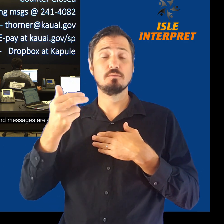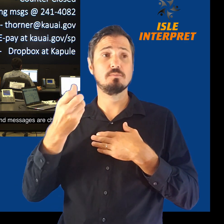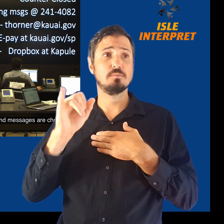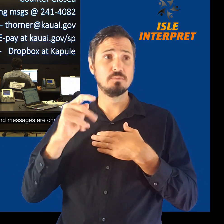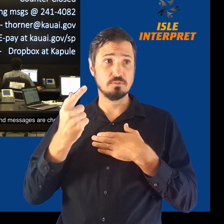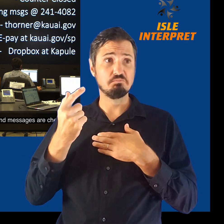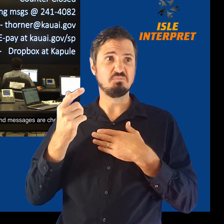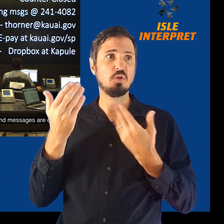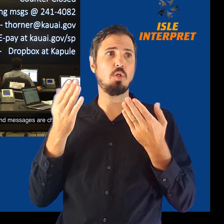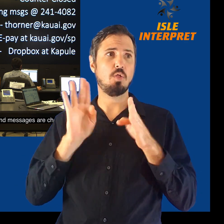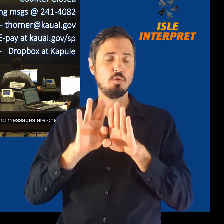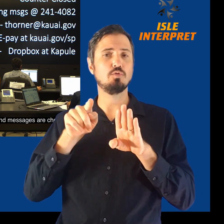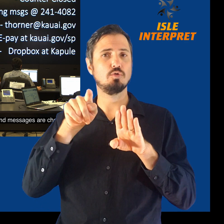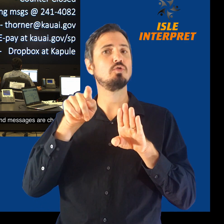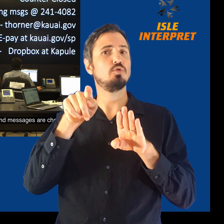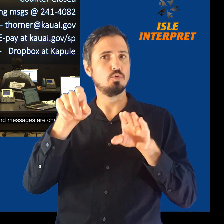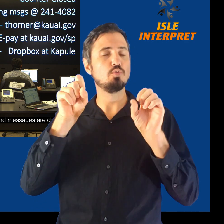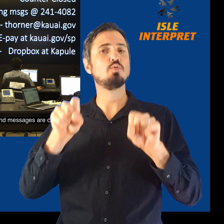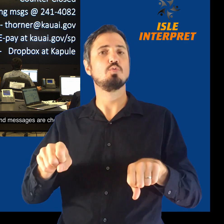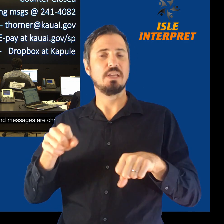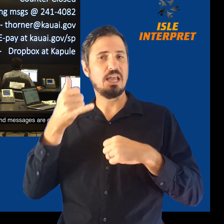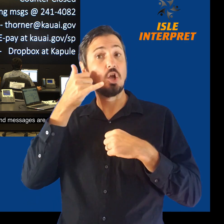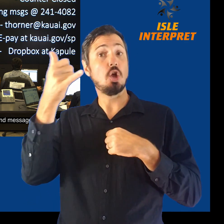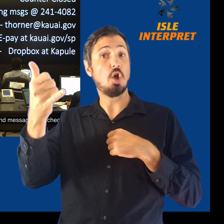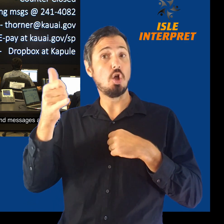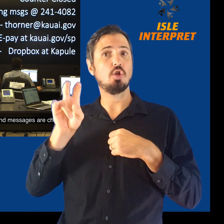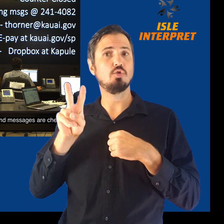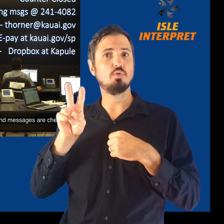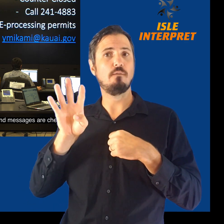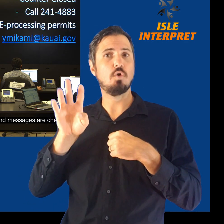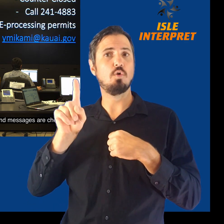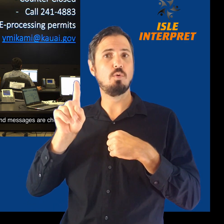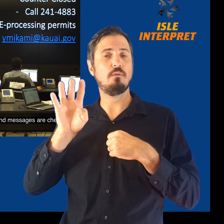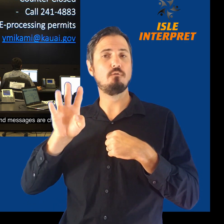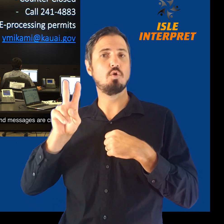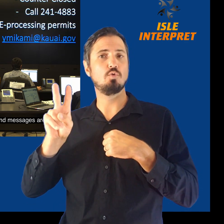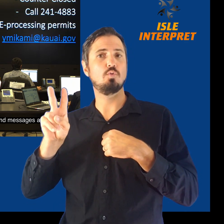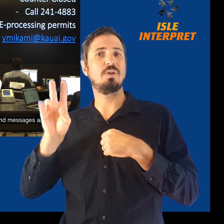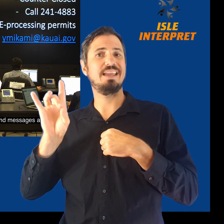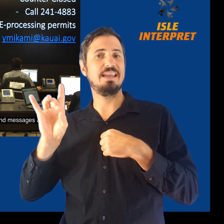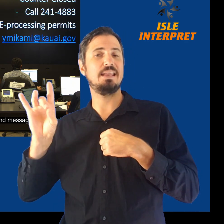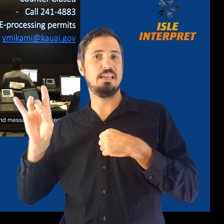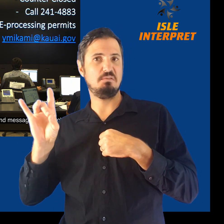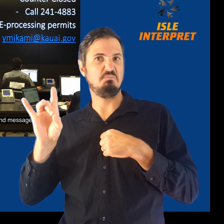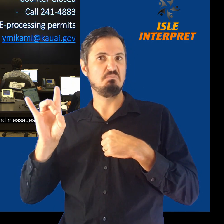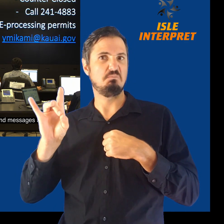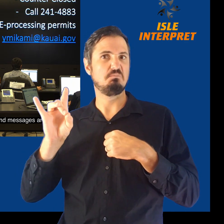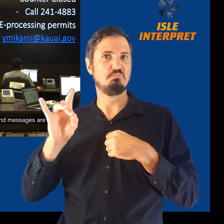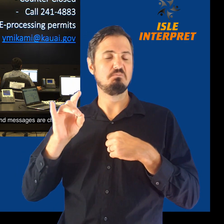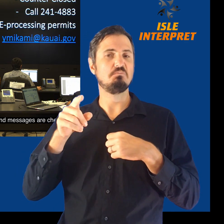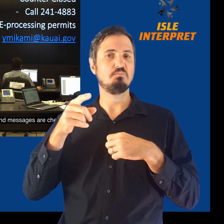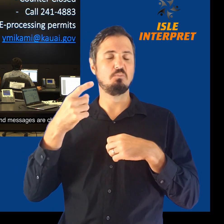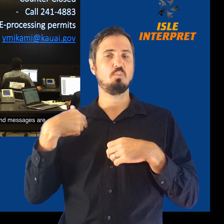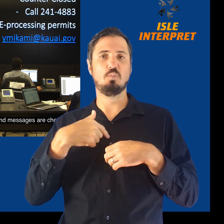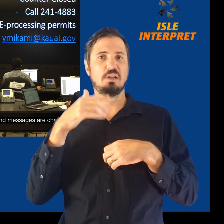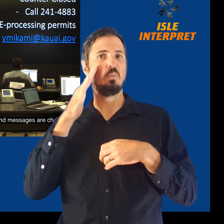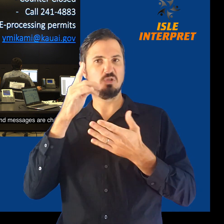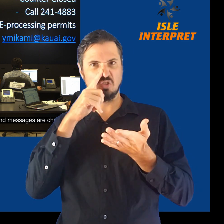You may also leave a message on the main line at 241-4288, and messages are checked regularly